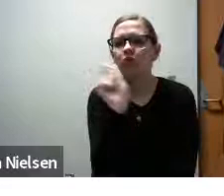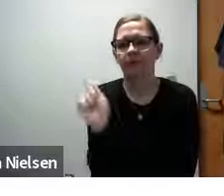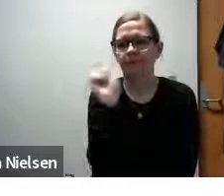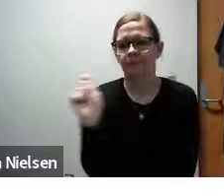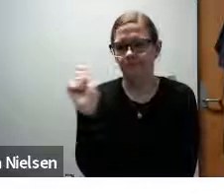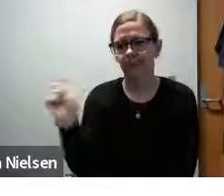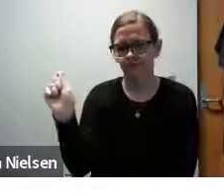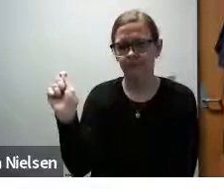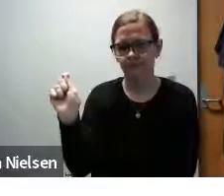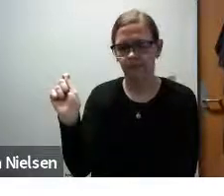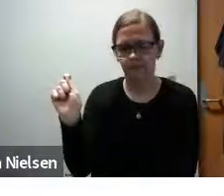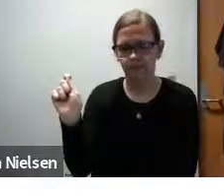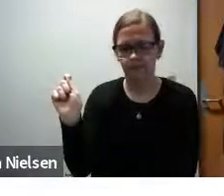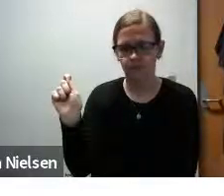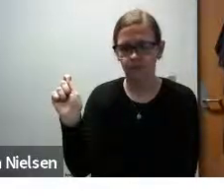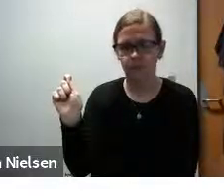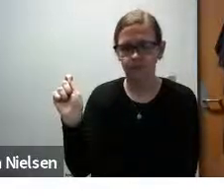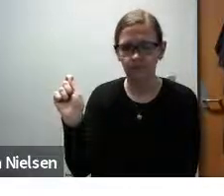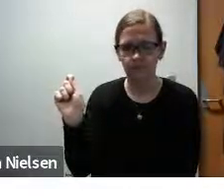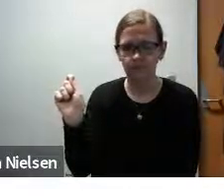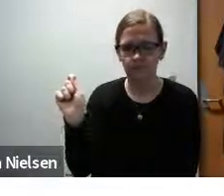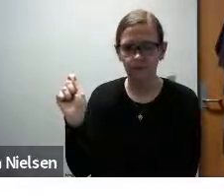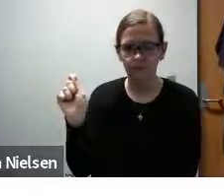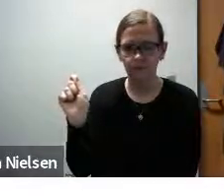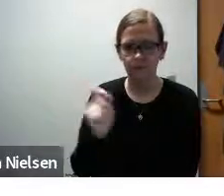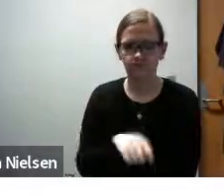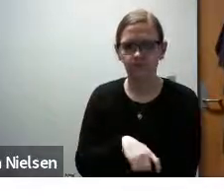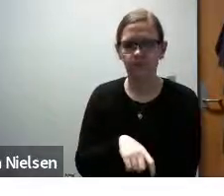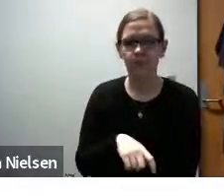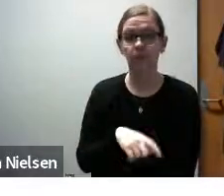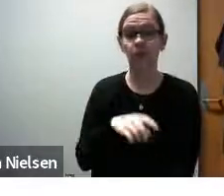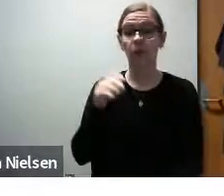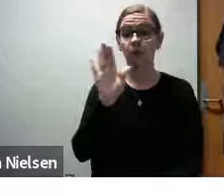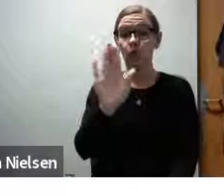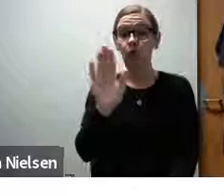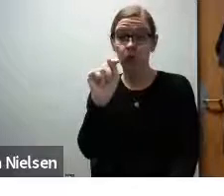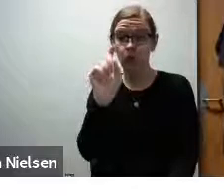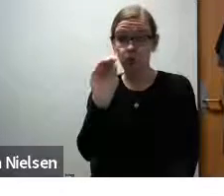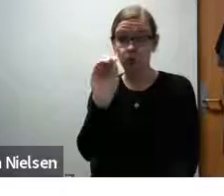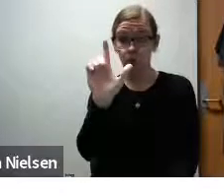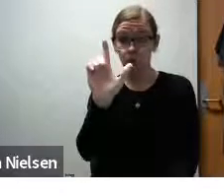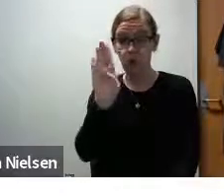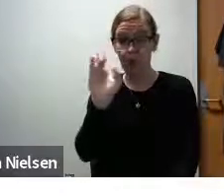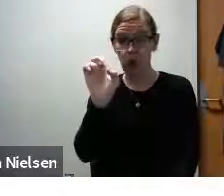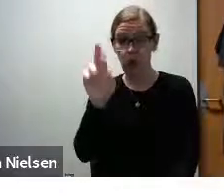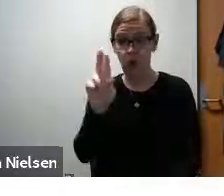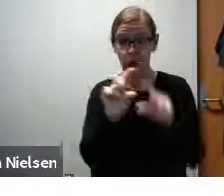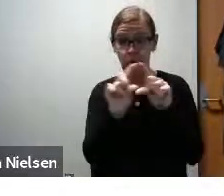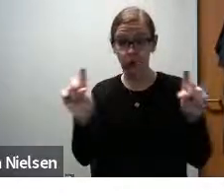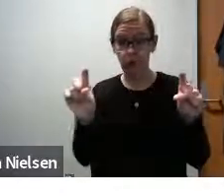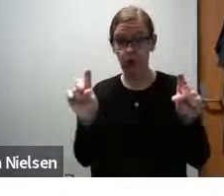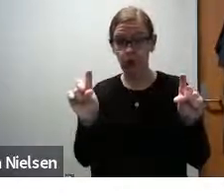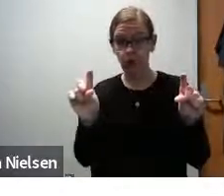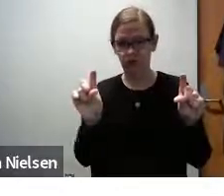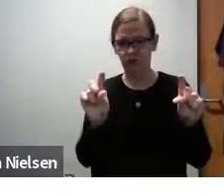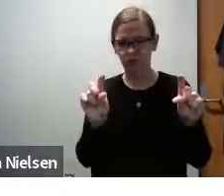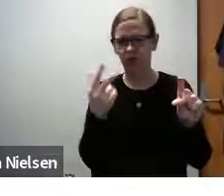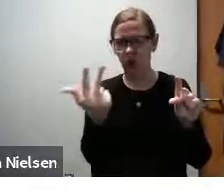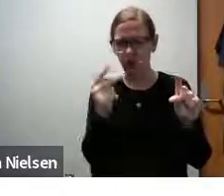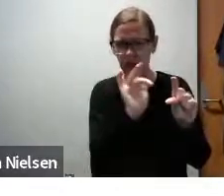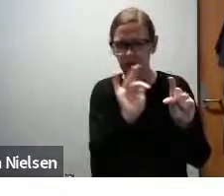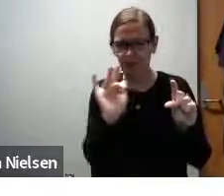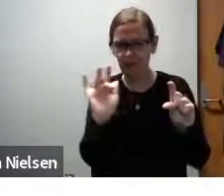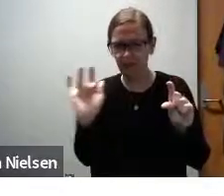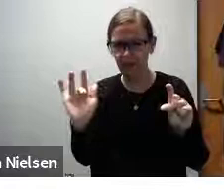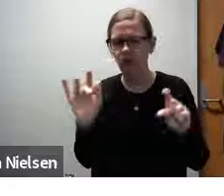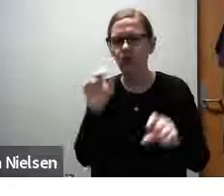So in your tool bars, you should be able to see are either in the little three little buttons, you should be able to see something that says annotate do not see that